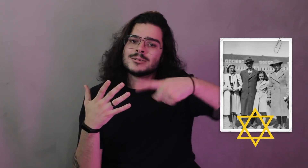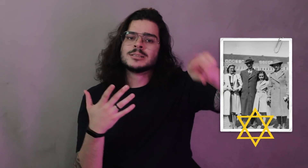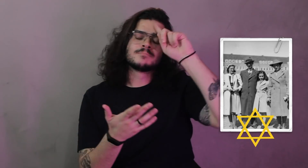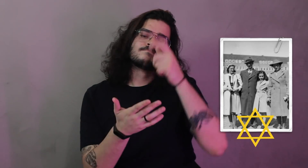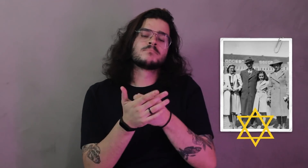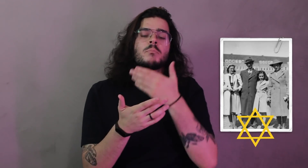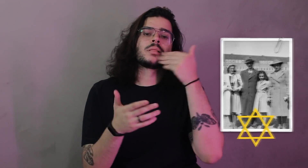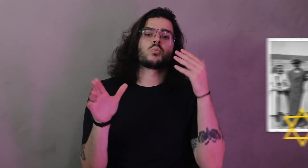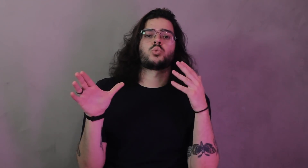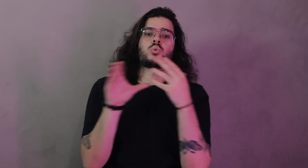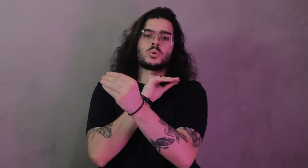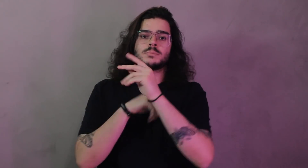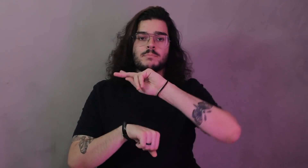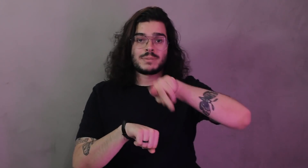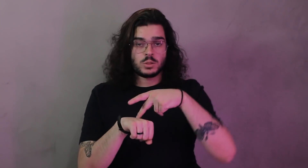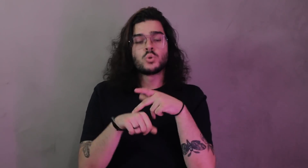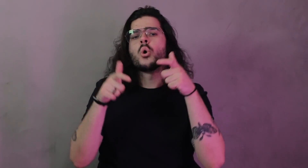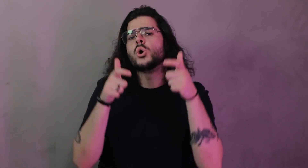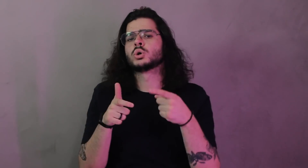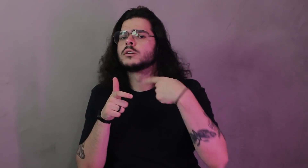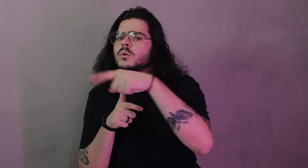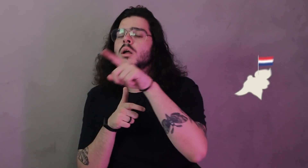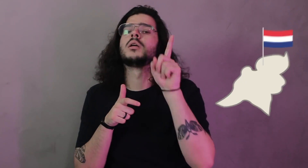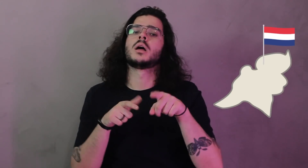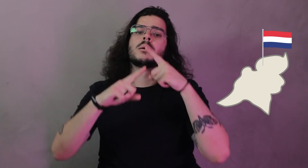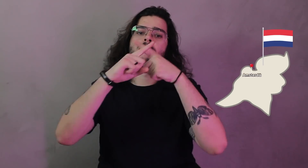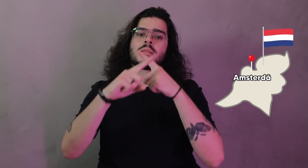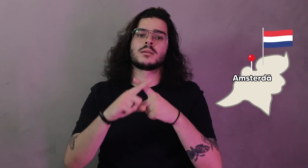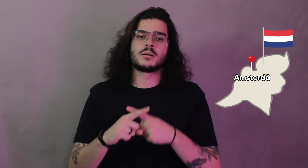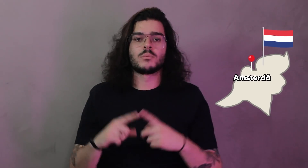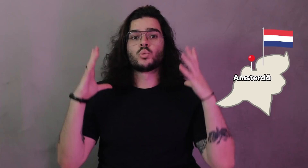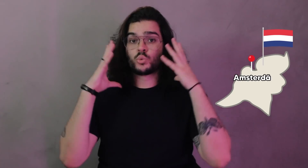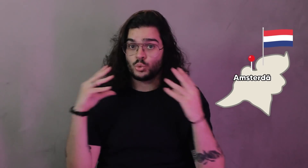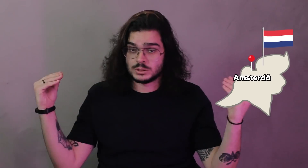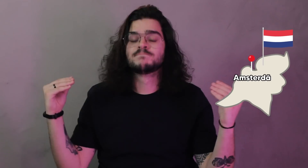decided to leave the country for Amsterdam, Netherlands,